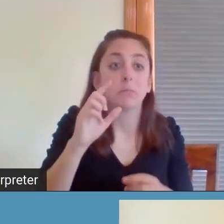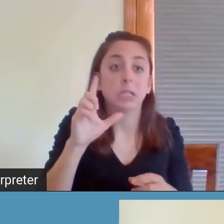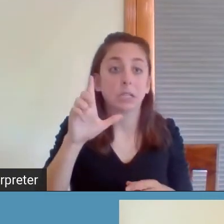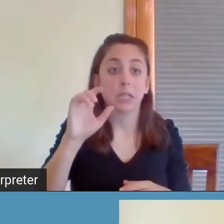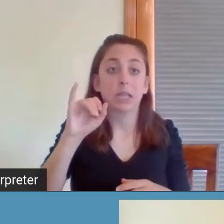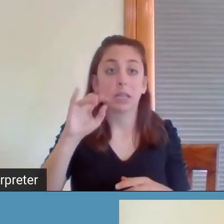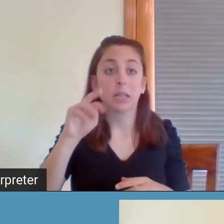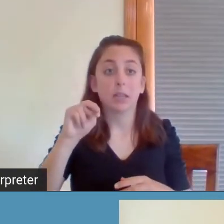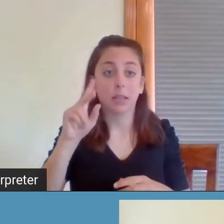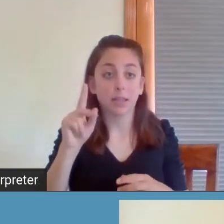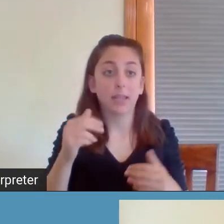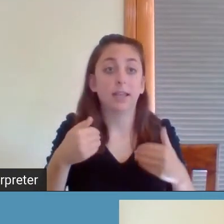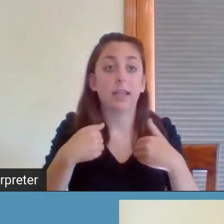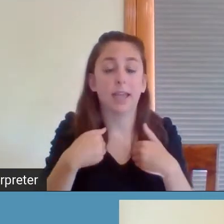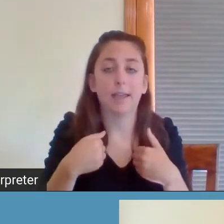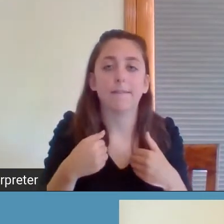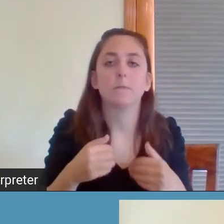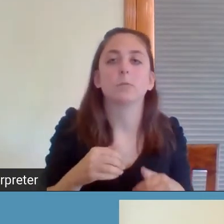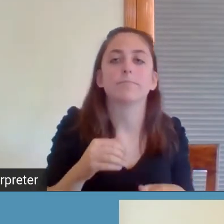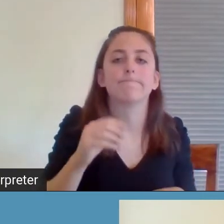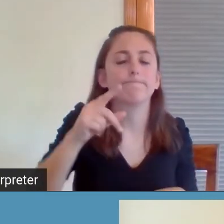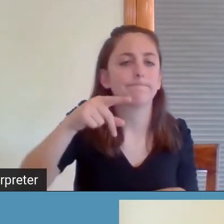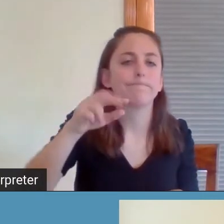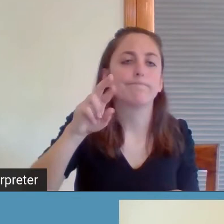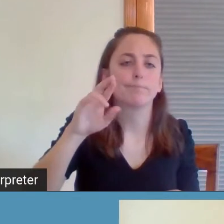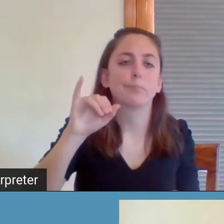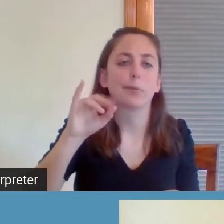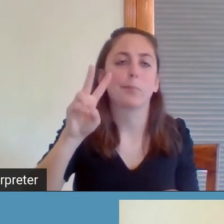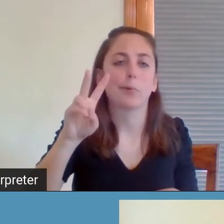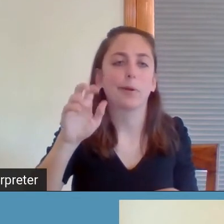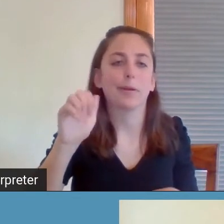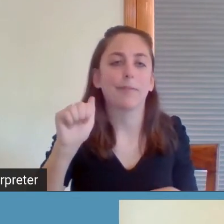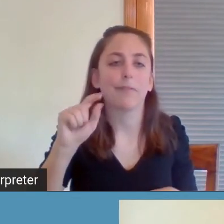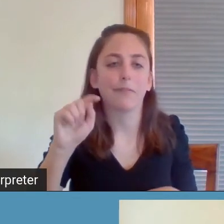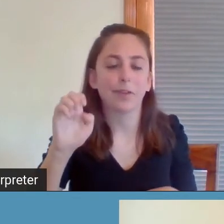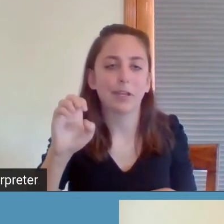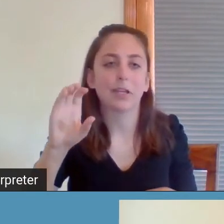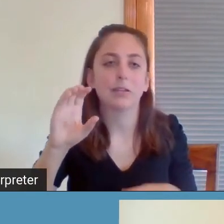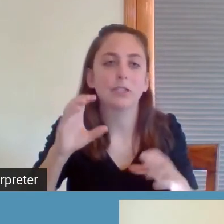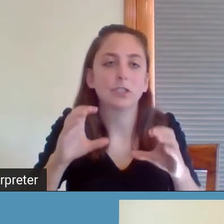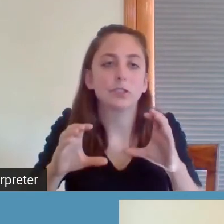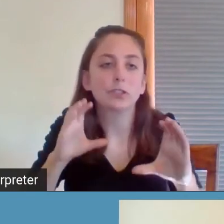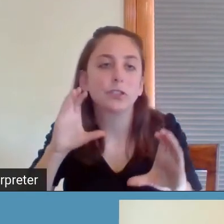private chat and we'll get it up to the to the audience okay and uh let's let's hold this up